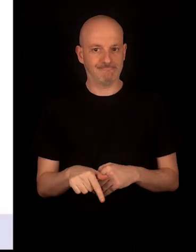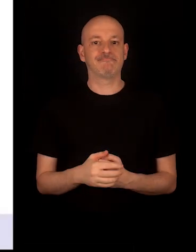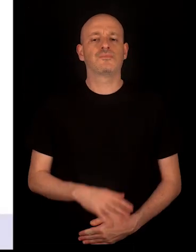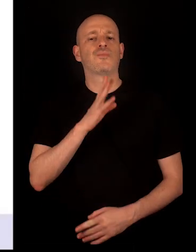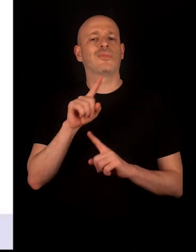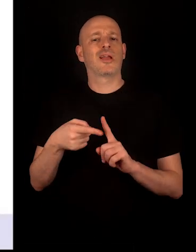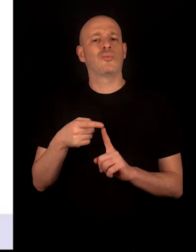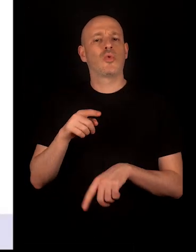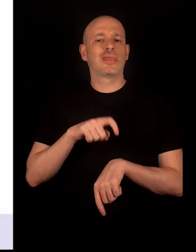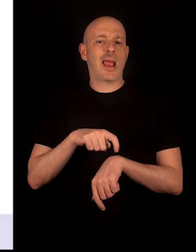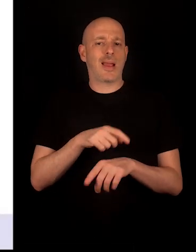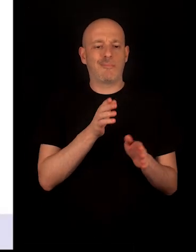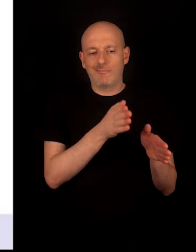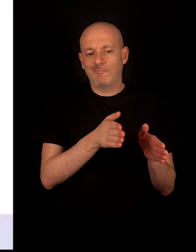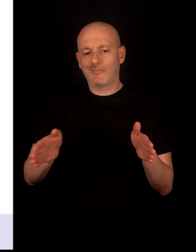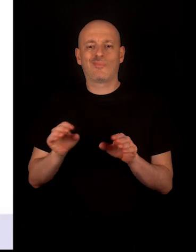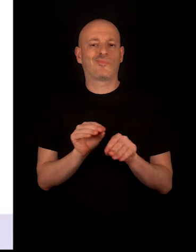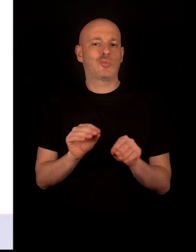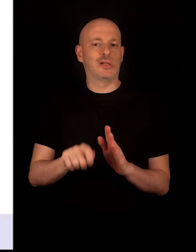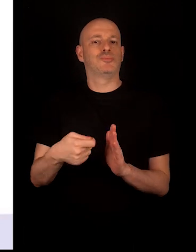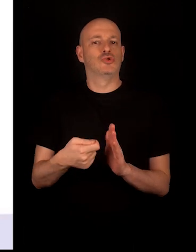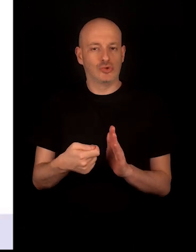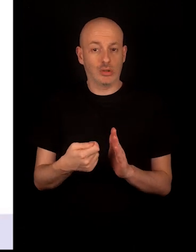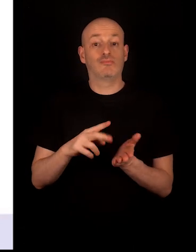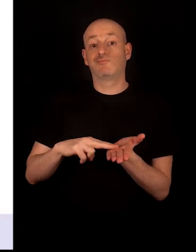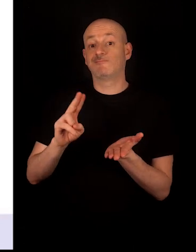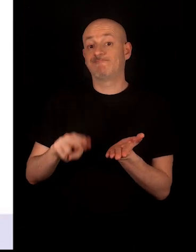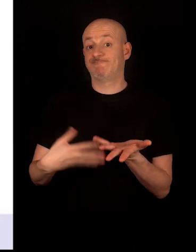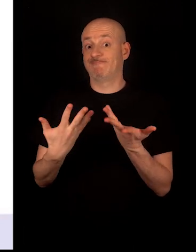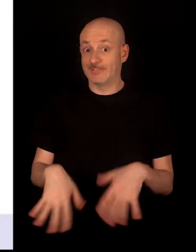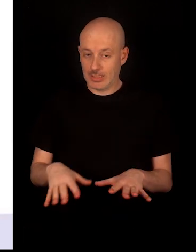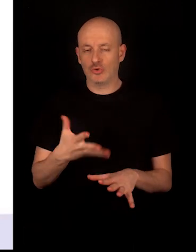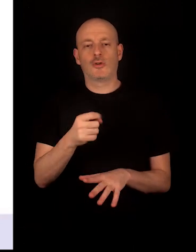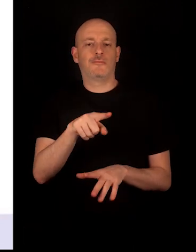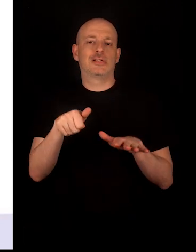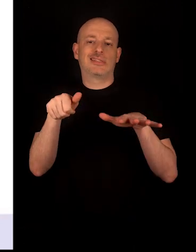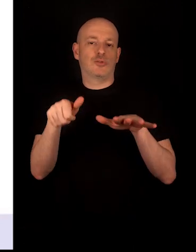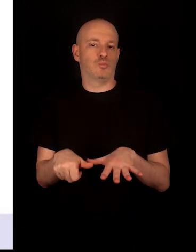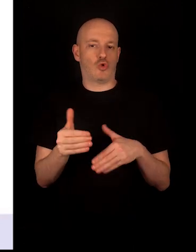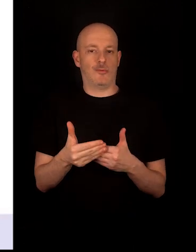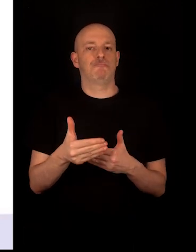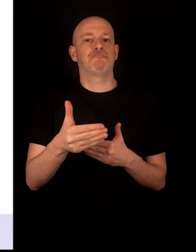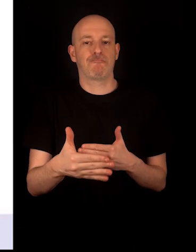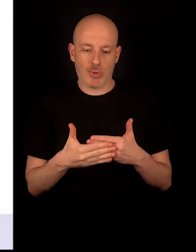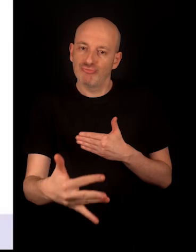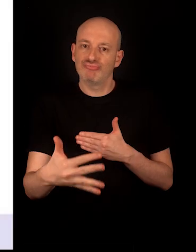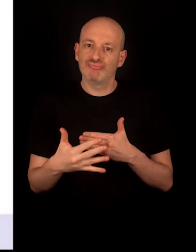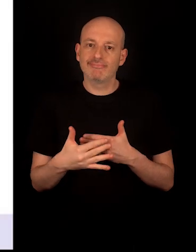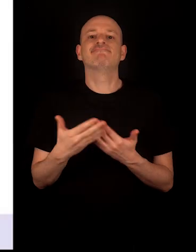Let's talk about the timeline of the mobility project. After signing the grant agreement, you will have up to six months